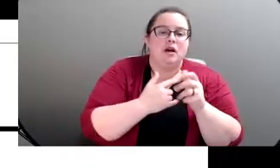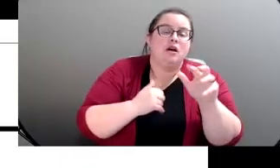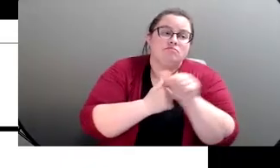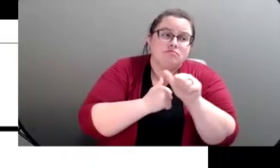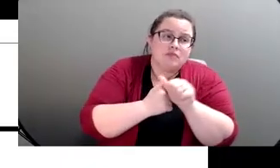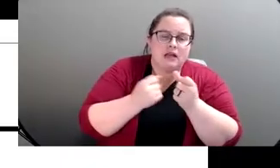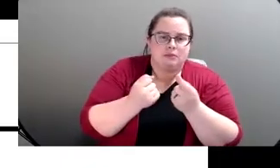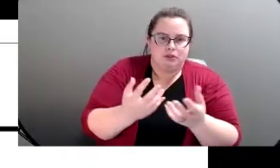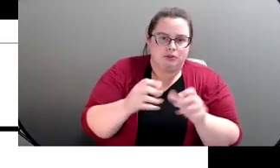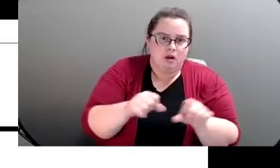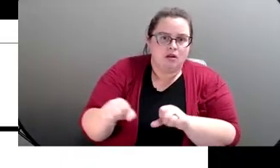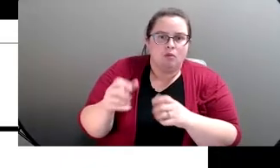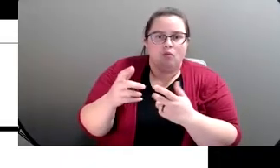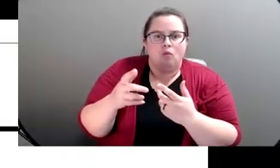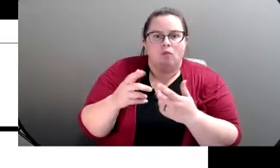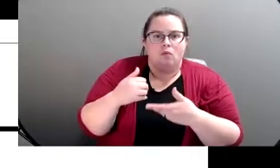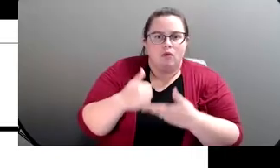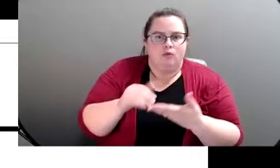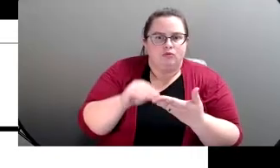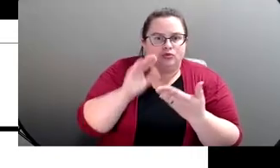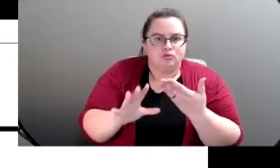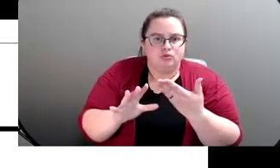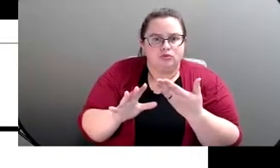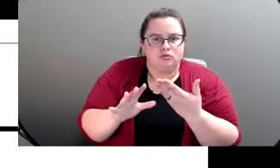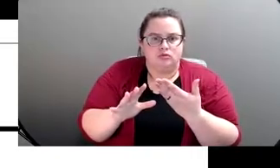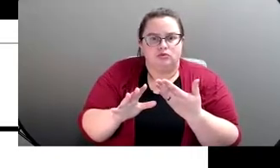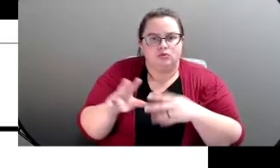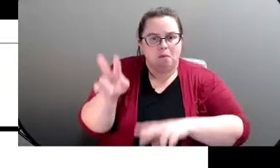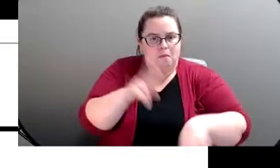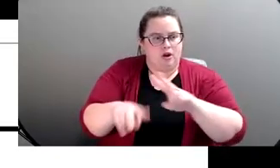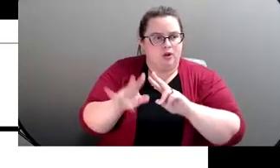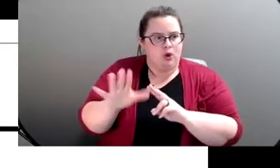book updated, it helps the students to monitor their own learning progress.